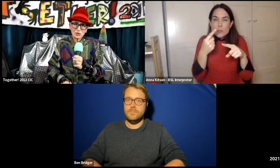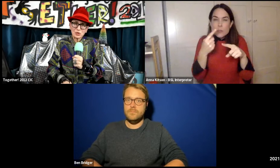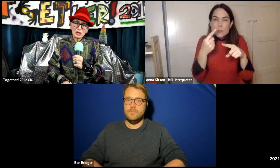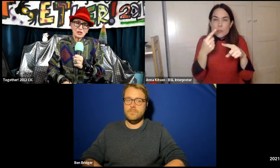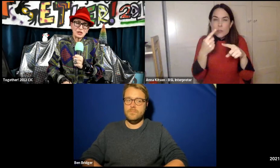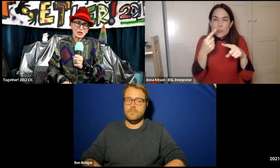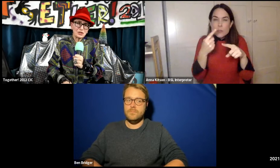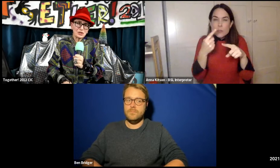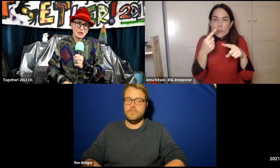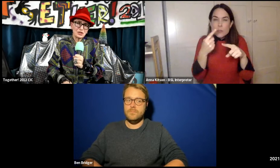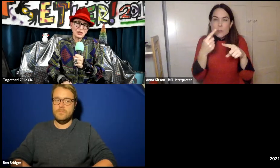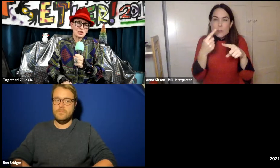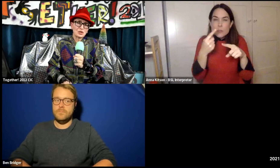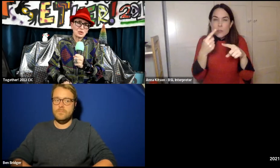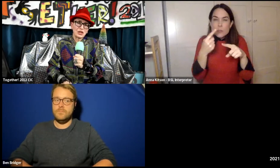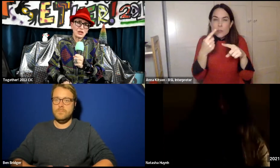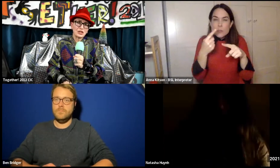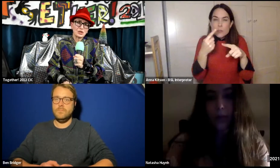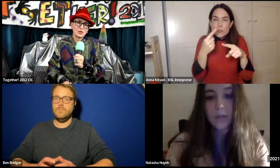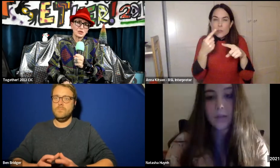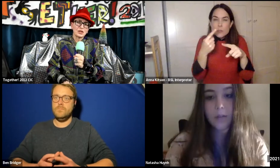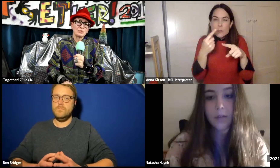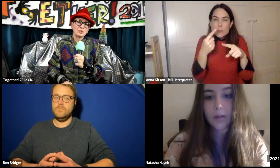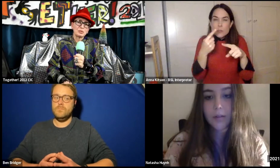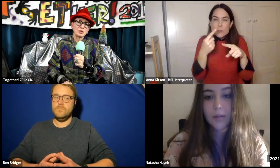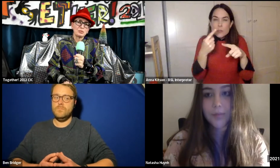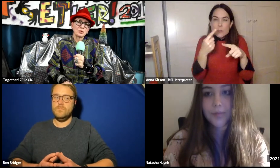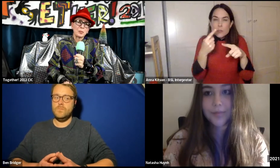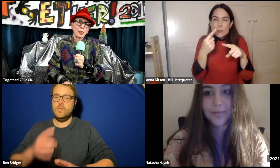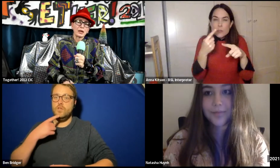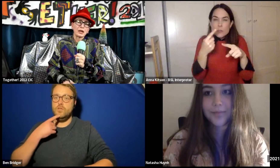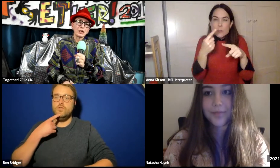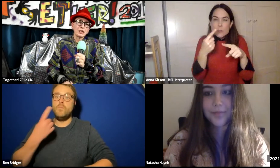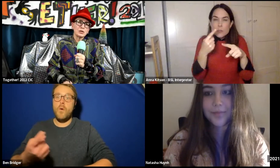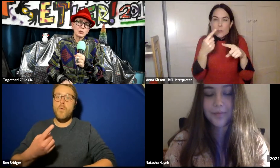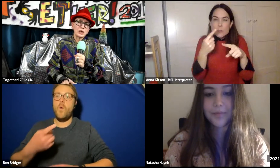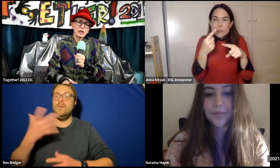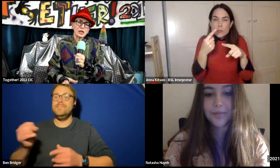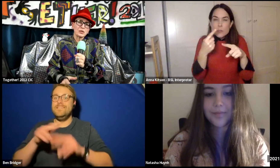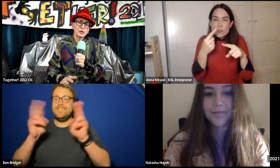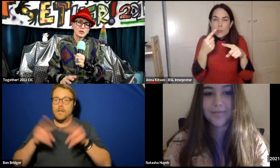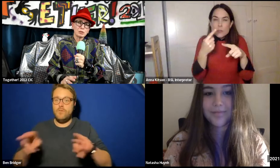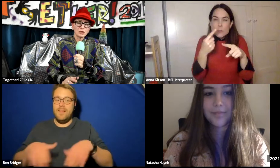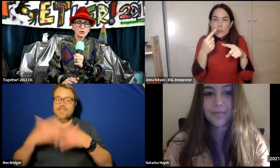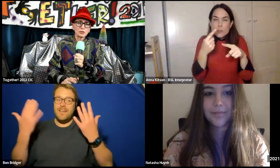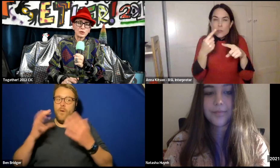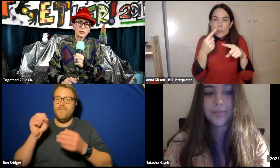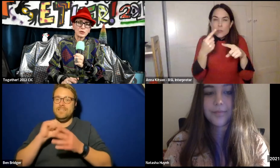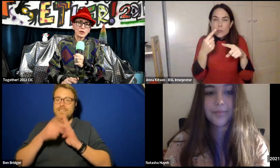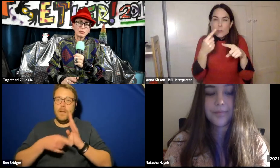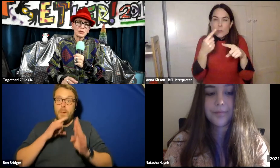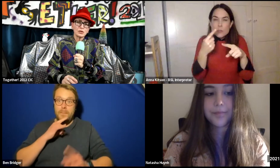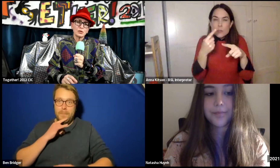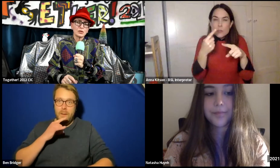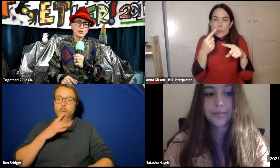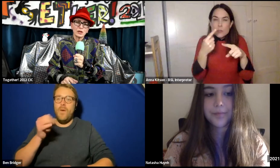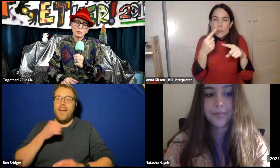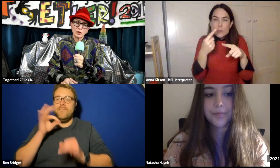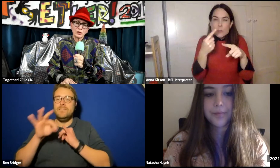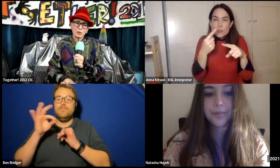already is International Day of Disabled People and we have a special programme to celebrate that.